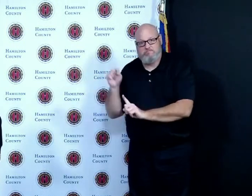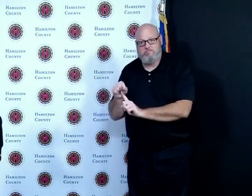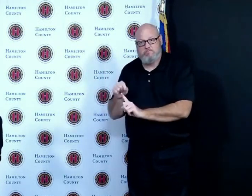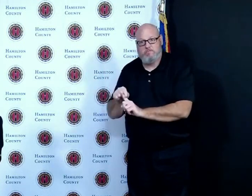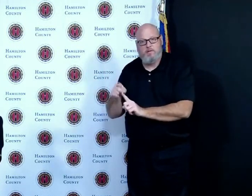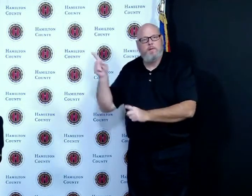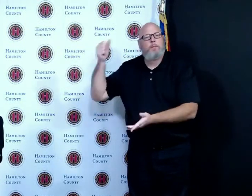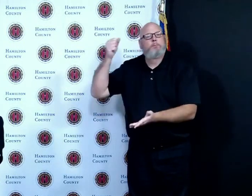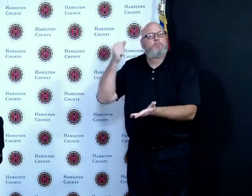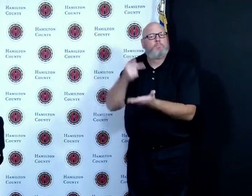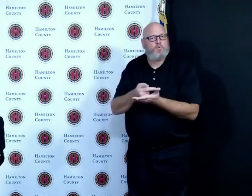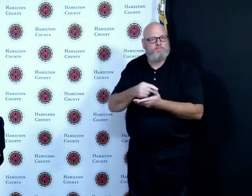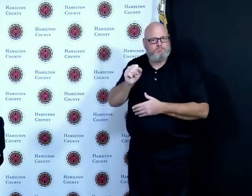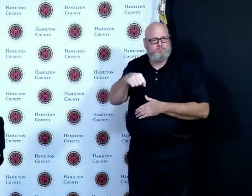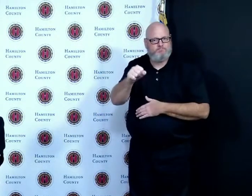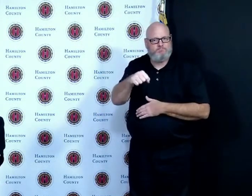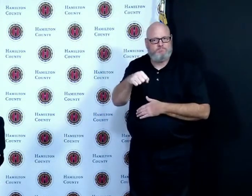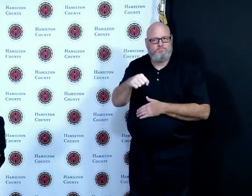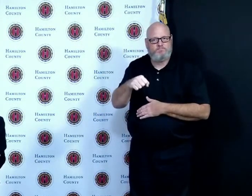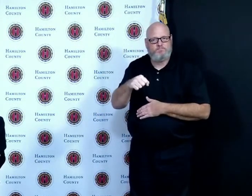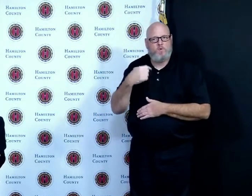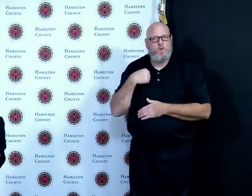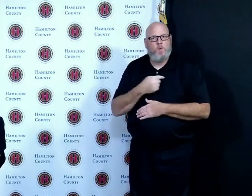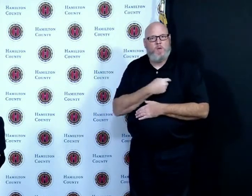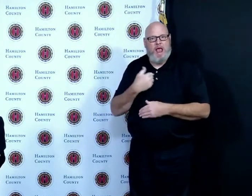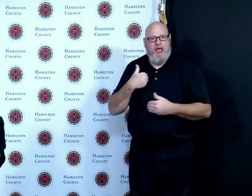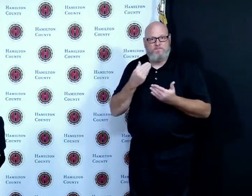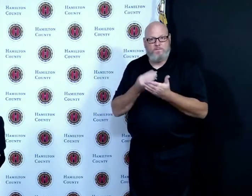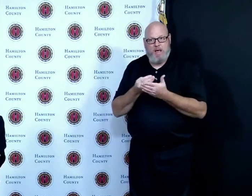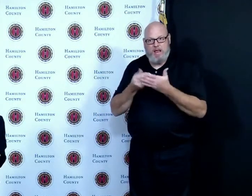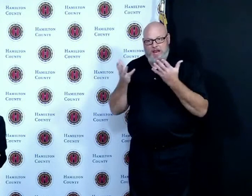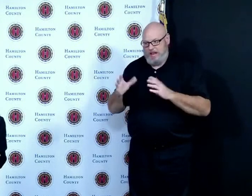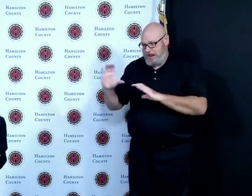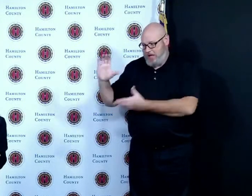this is down about a hundred cases per day from last week during the press conference